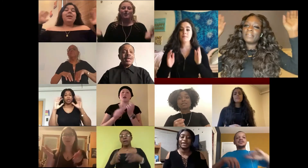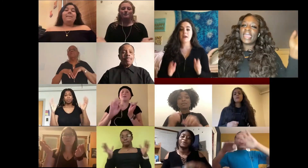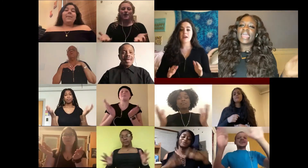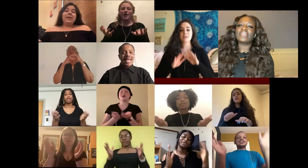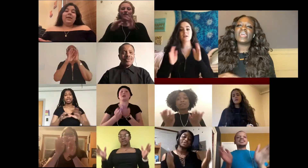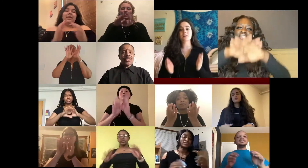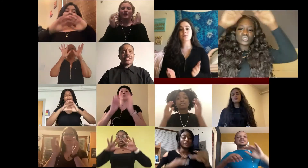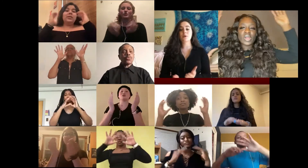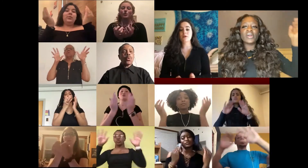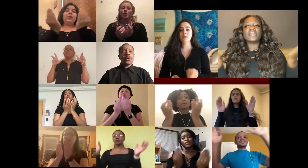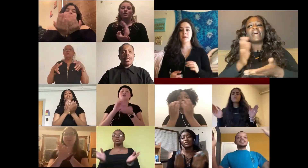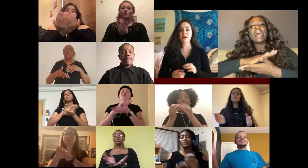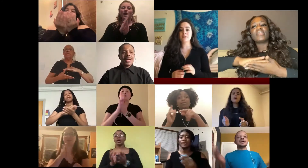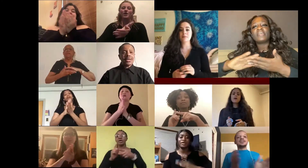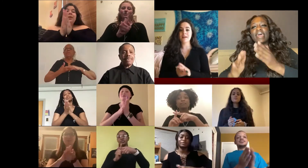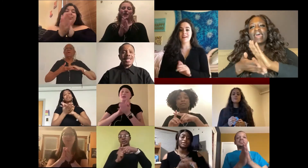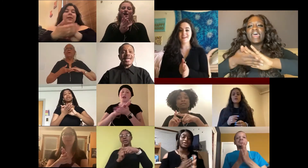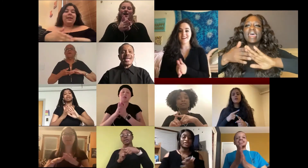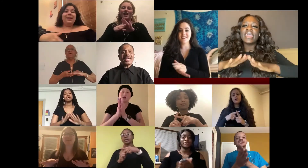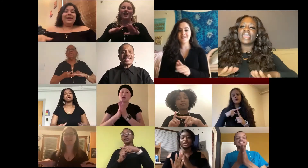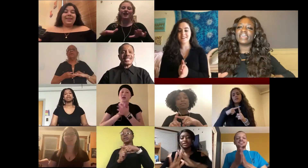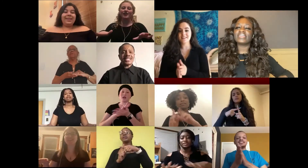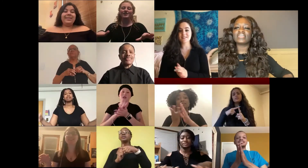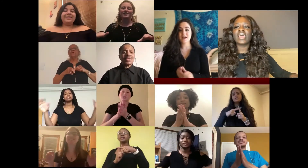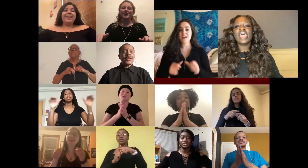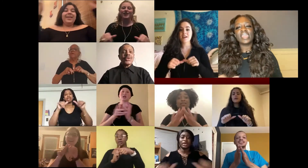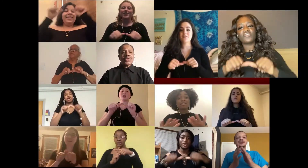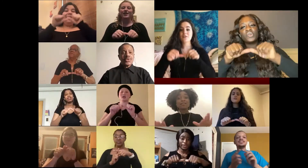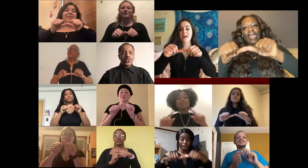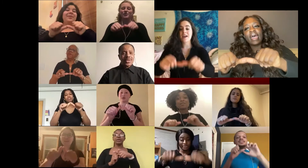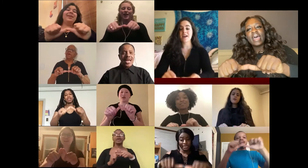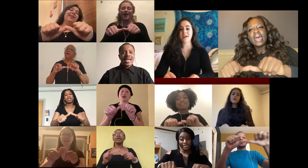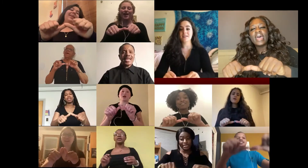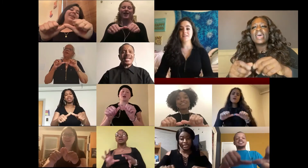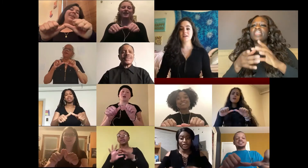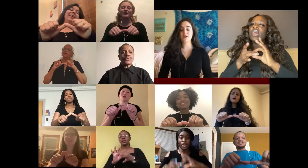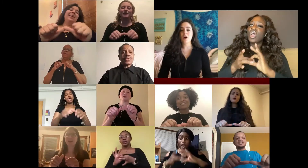Make this world a better place If you can